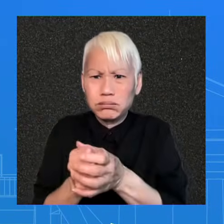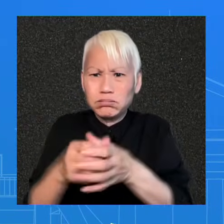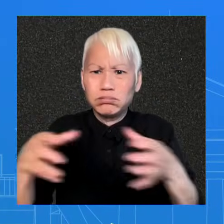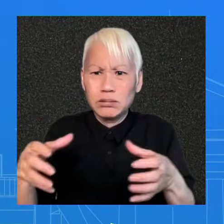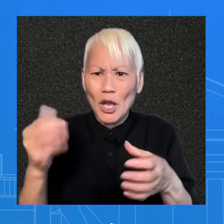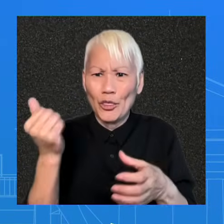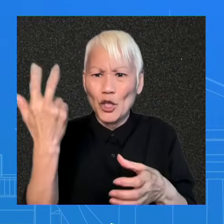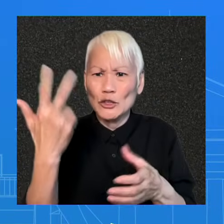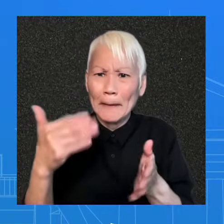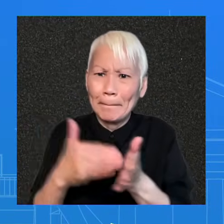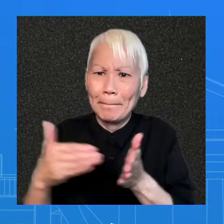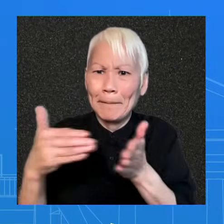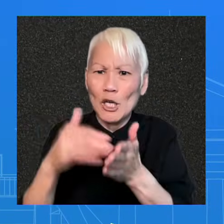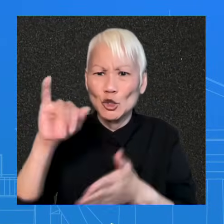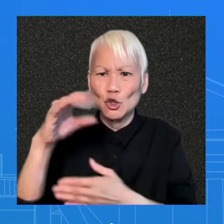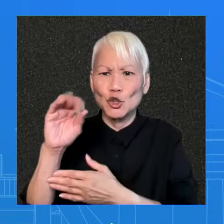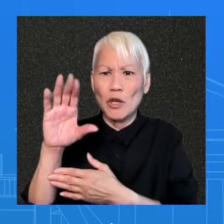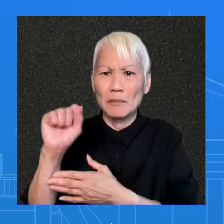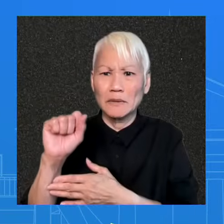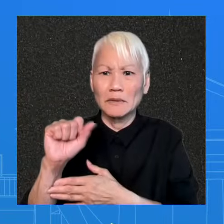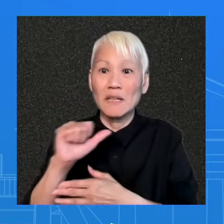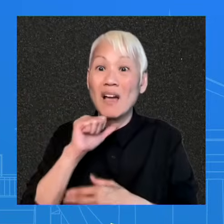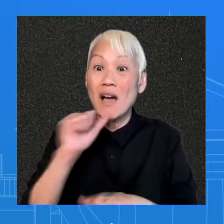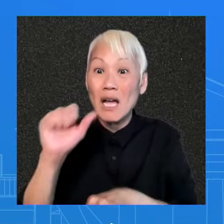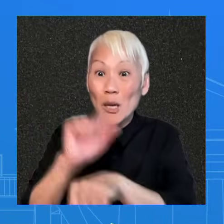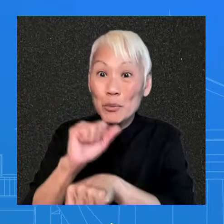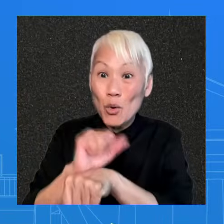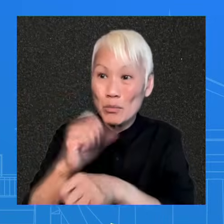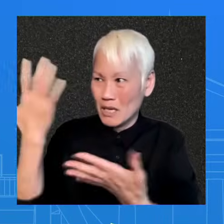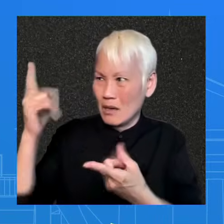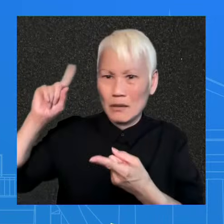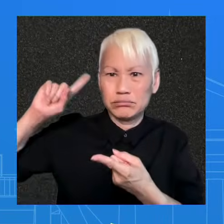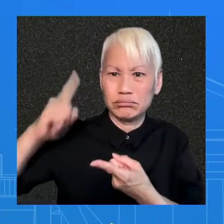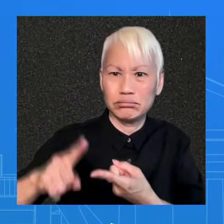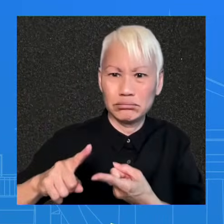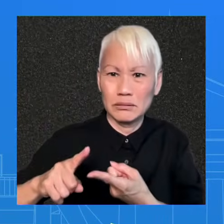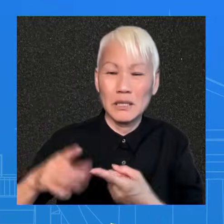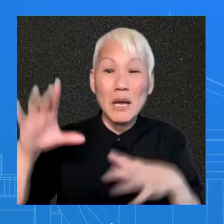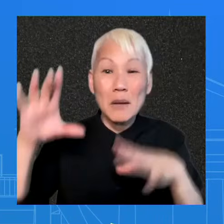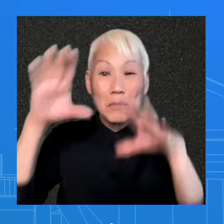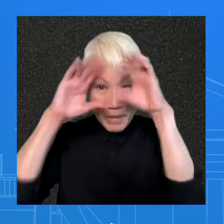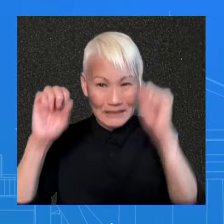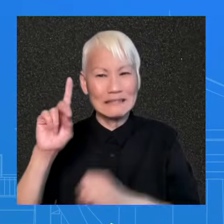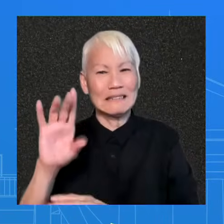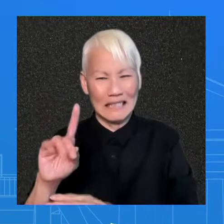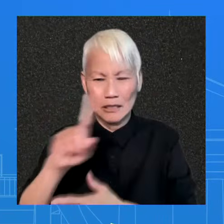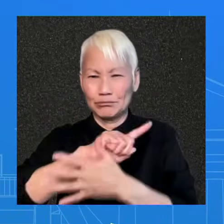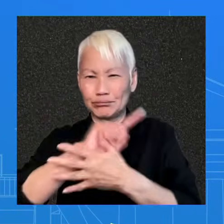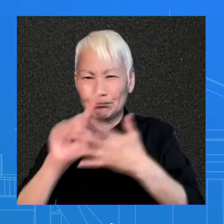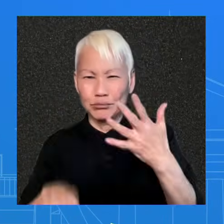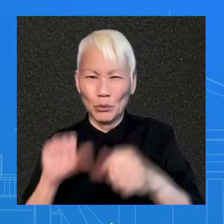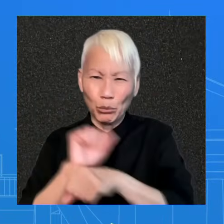unemployment at a record low. And so, the President has done the work to make sure that we bring those jobs back.